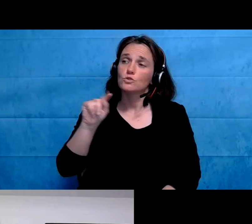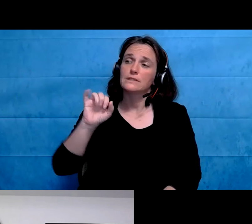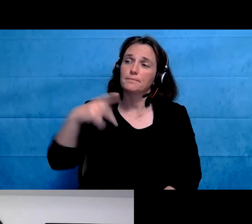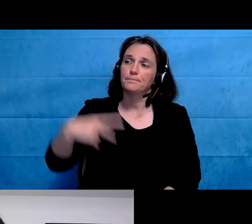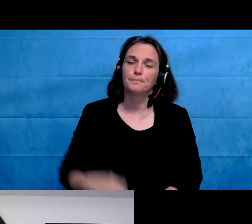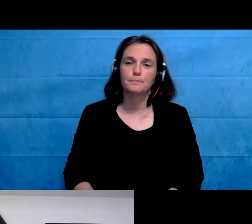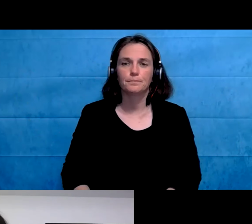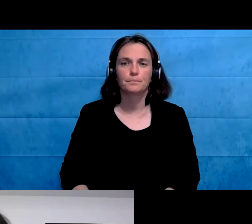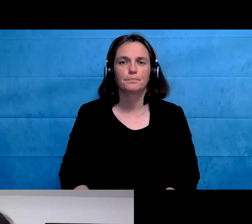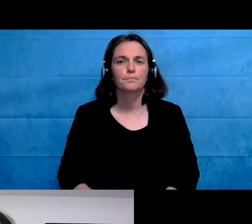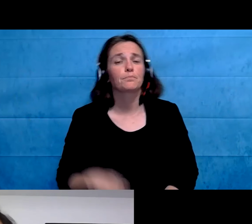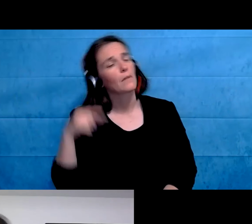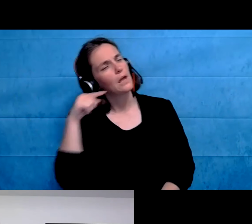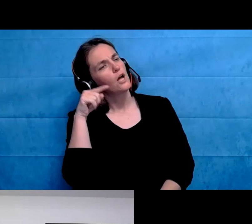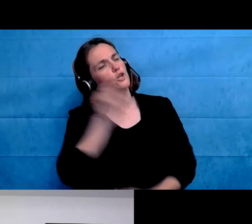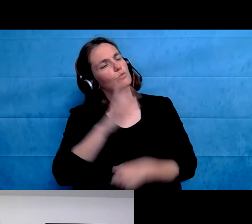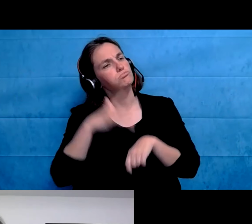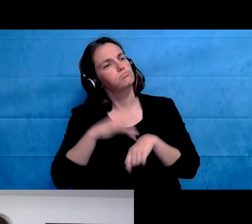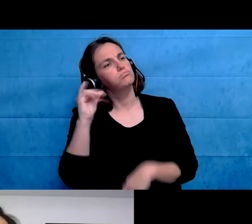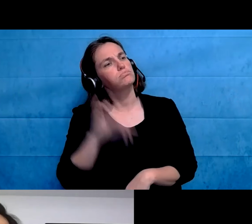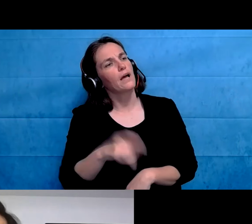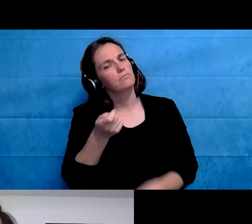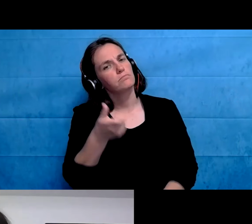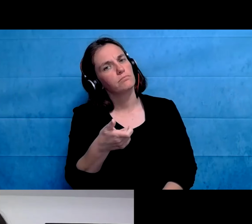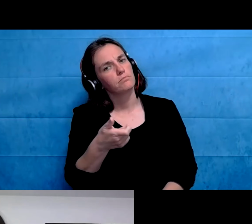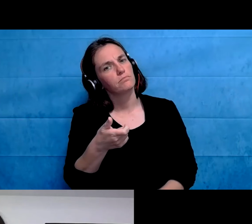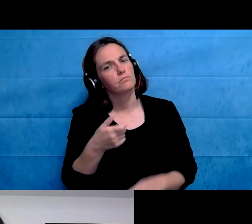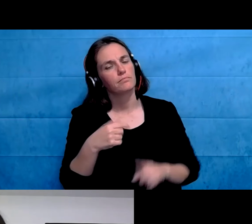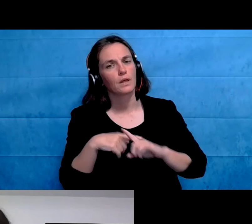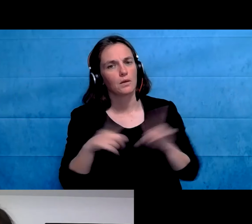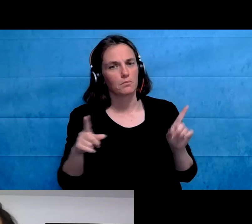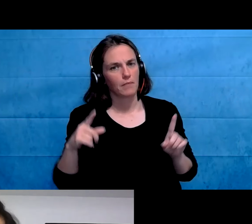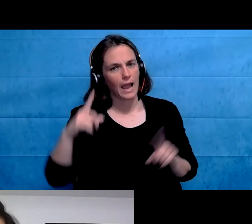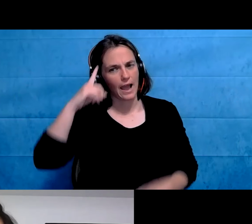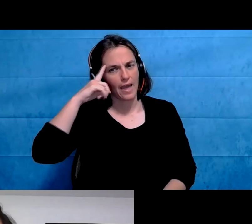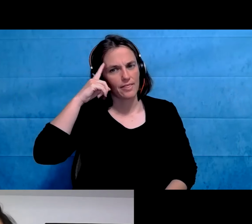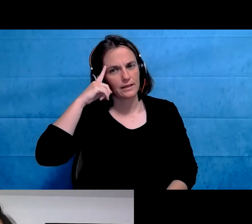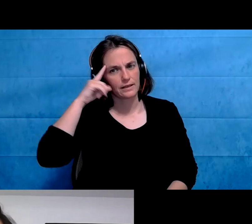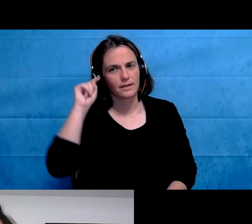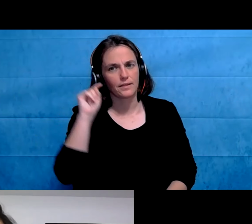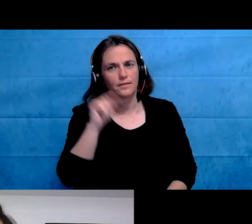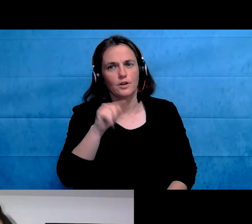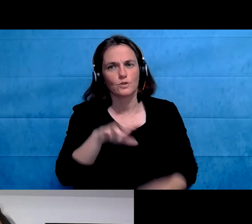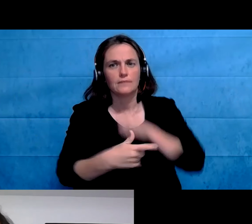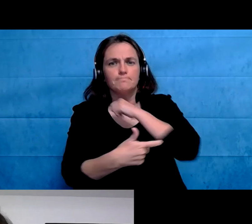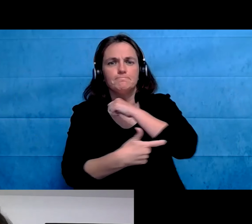You touched on this a little bit, but I think there's this temptation in organizations